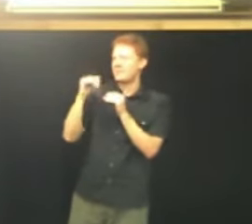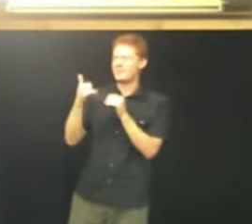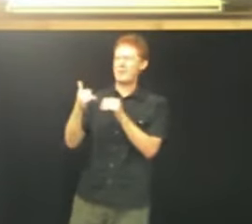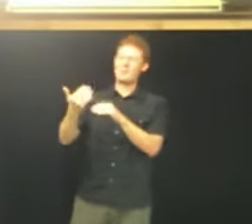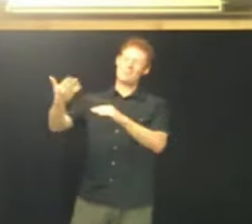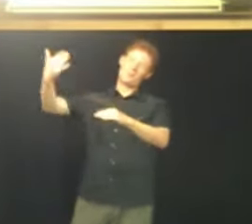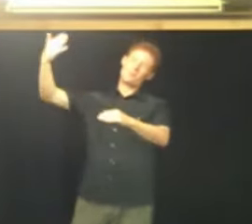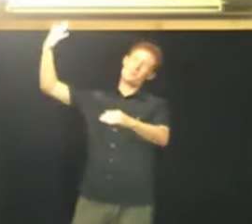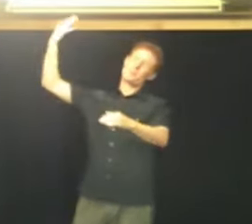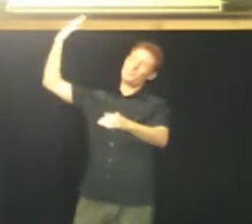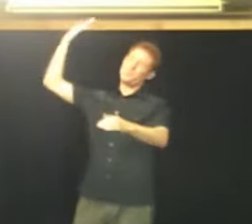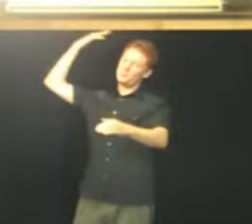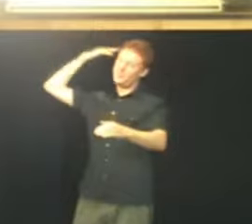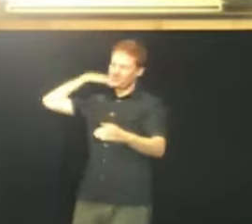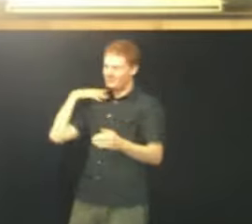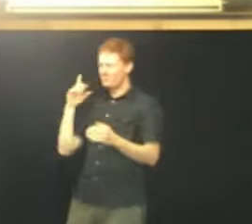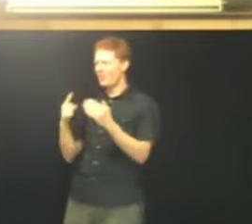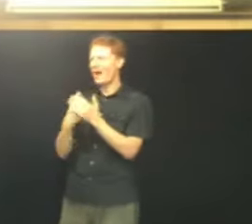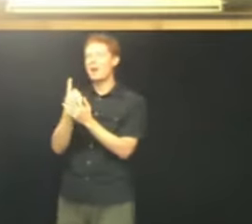Maybe it was recently maybe it was a long time ago